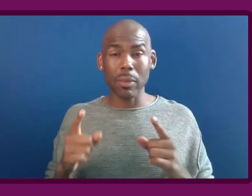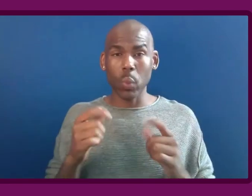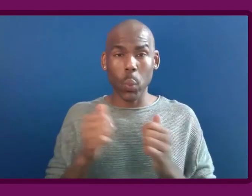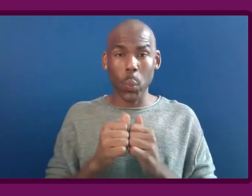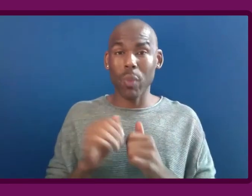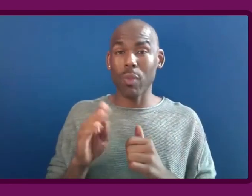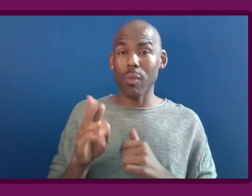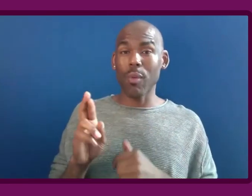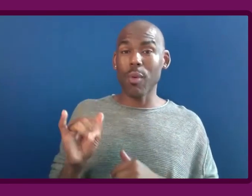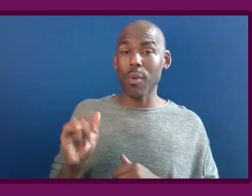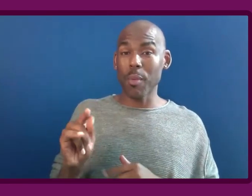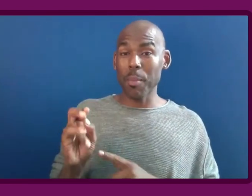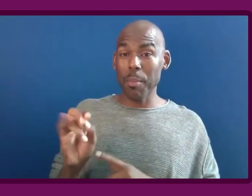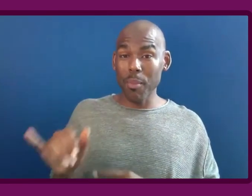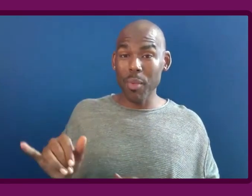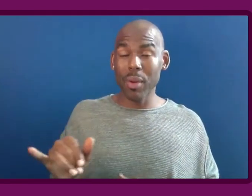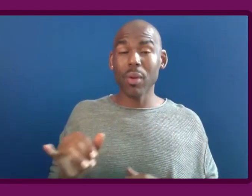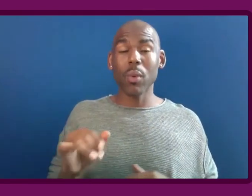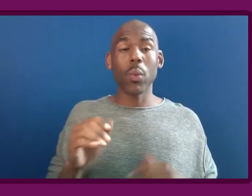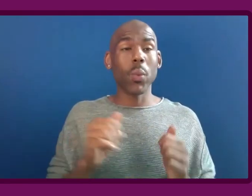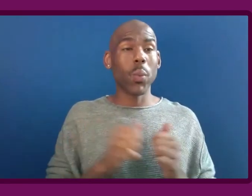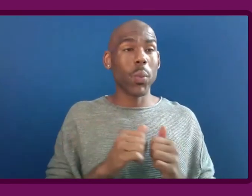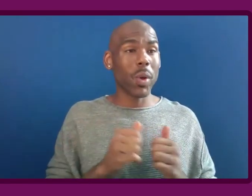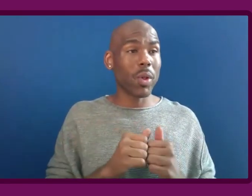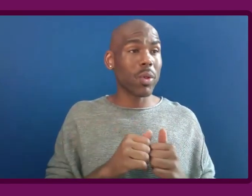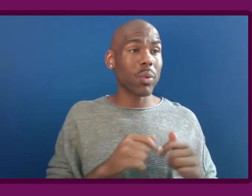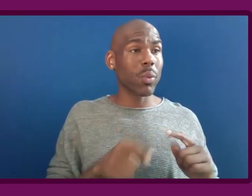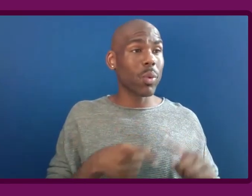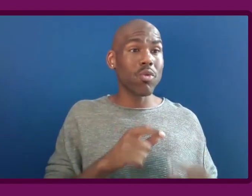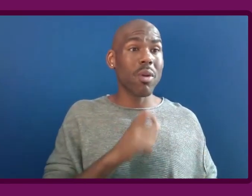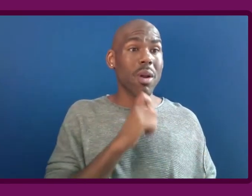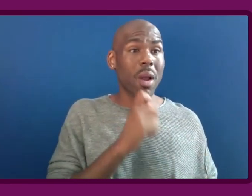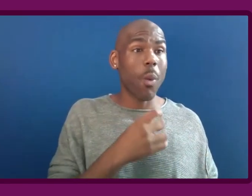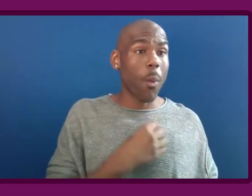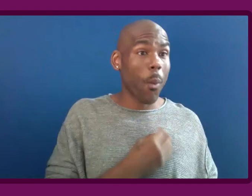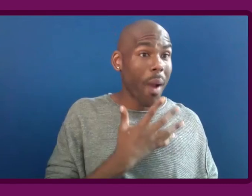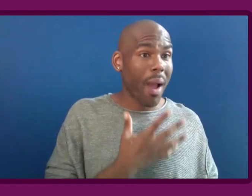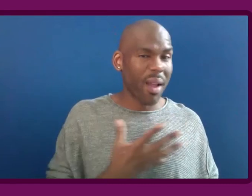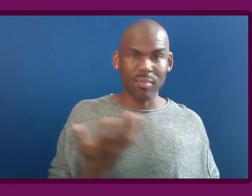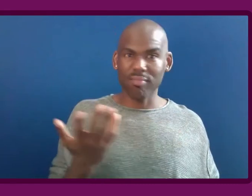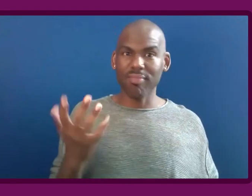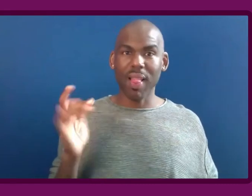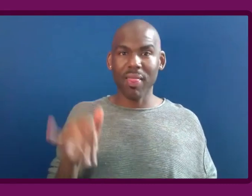and deconstructing all of these thoughts that you have and the way you learn, to me it was